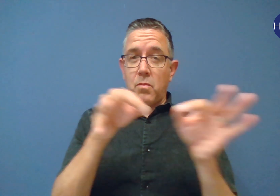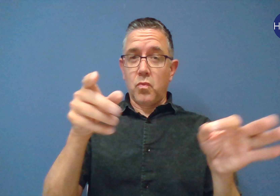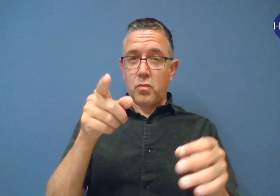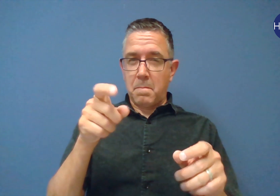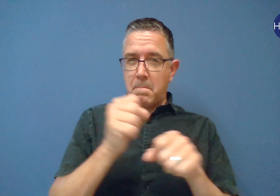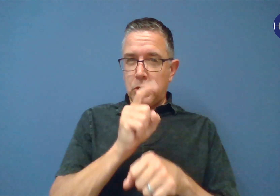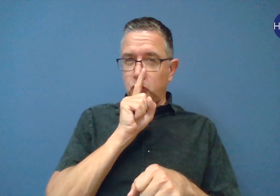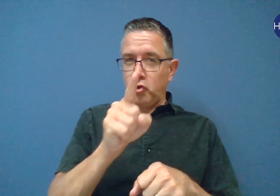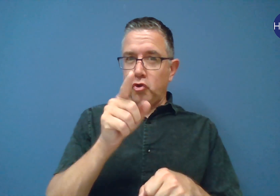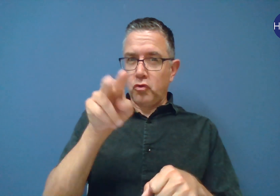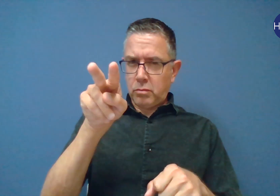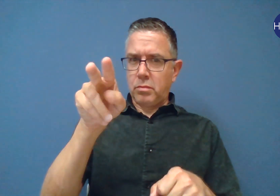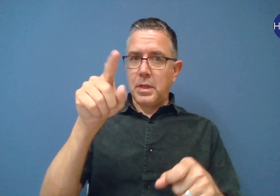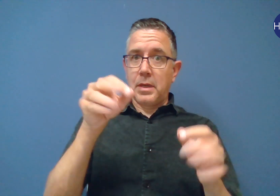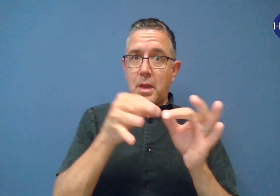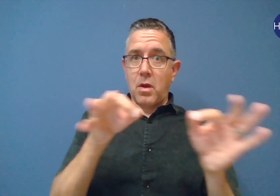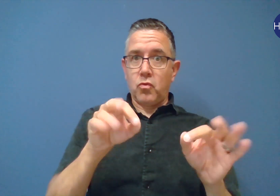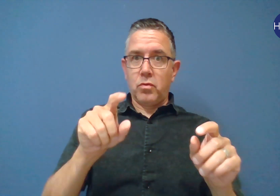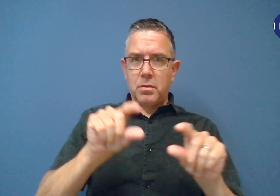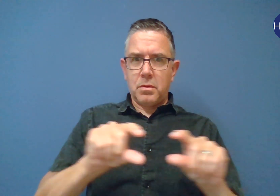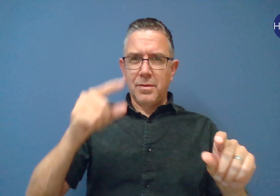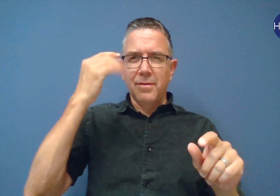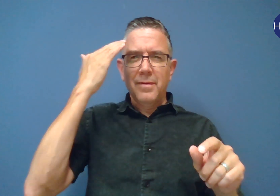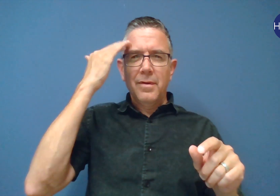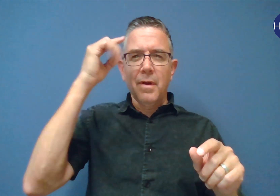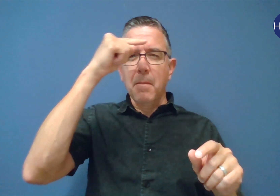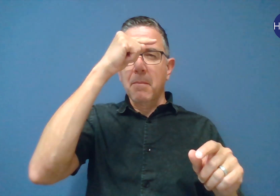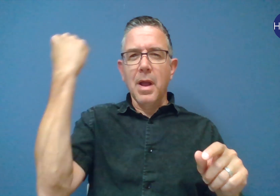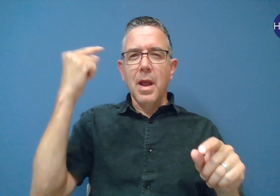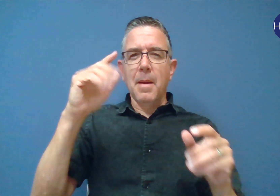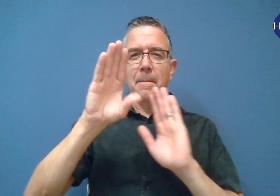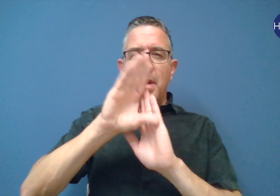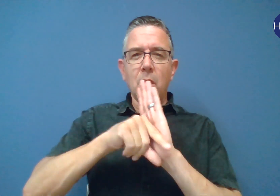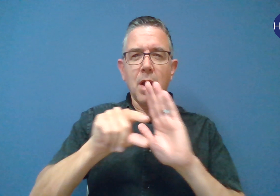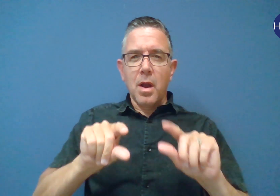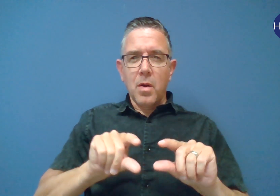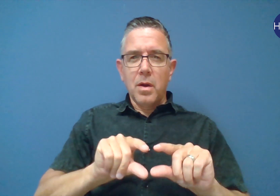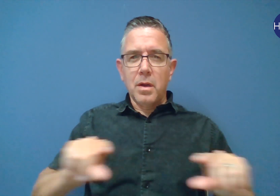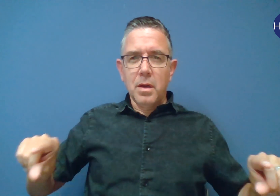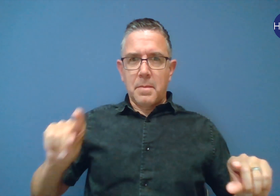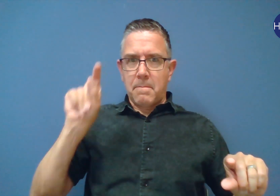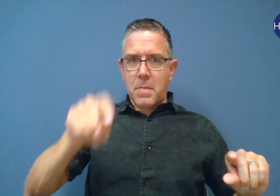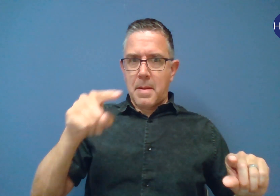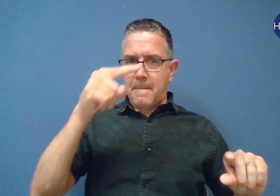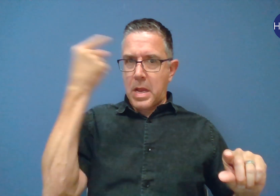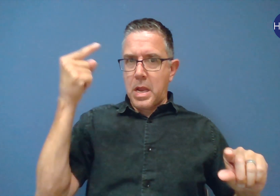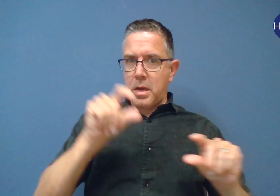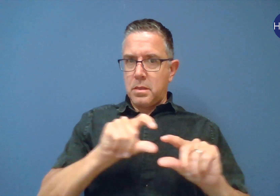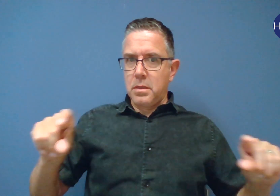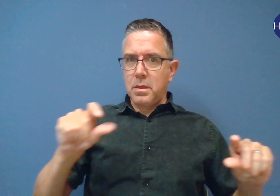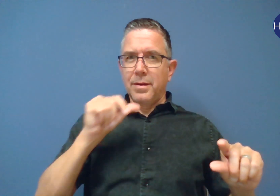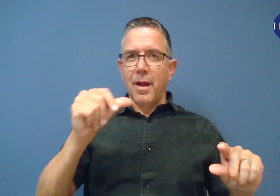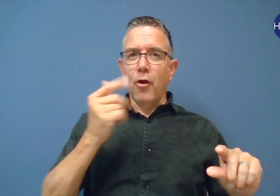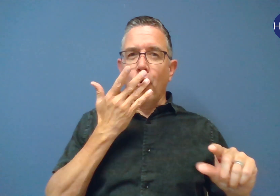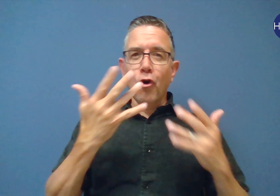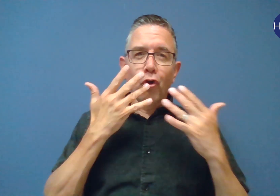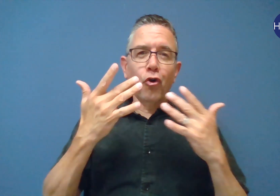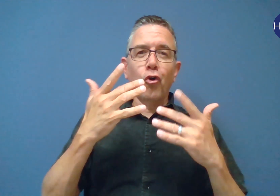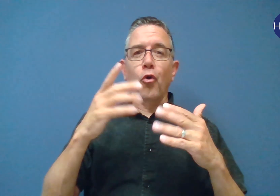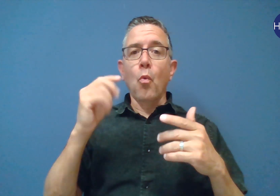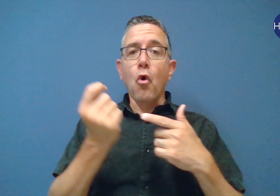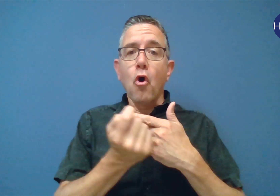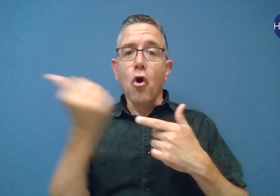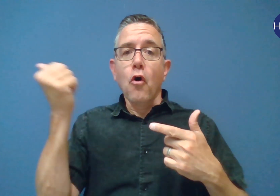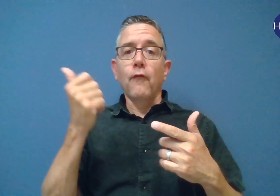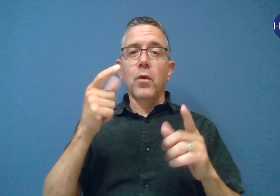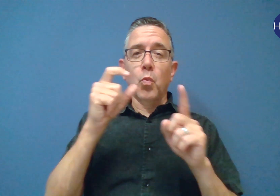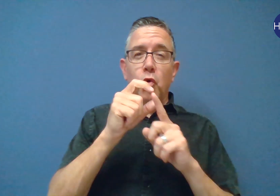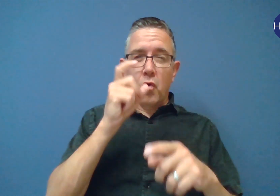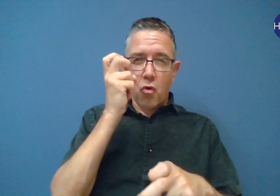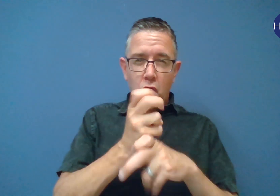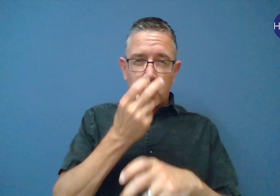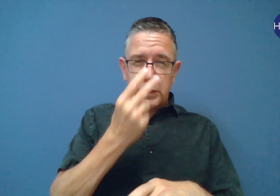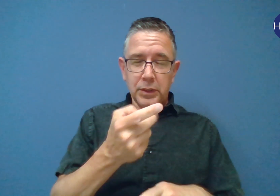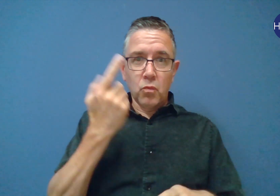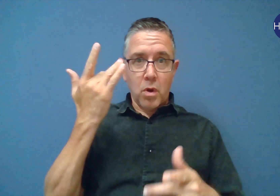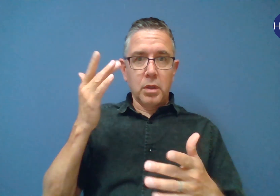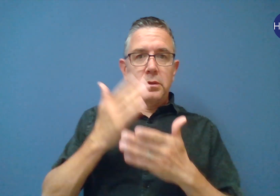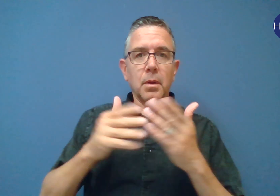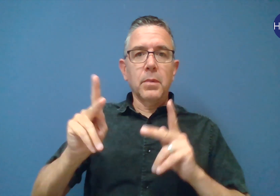All captioning must have a black background, not other colors or clear background as that is too difficult to read the words.